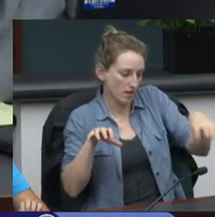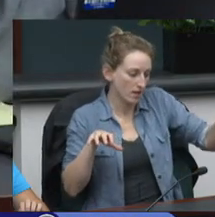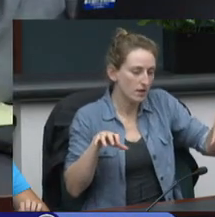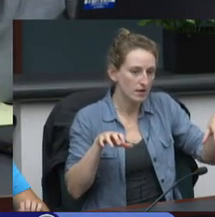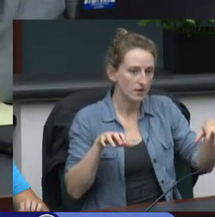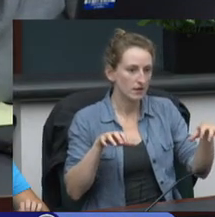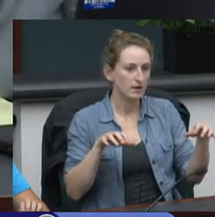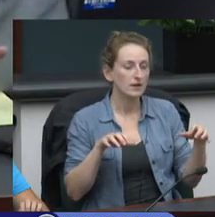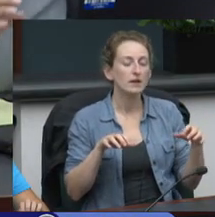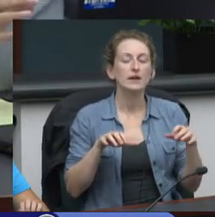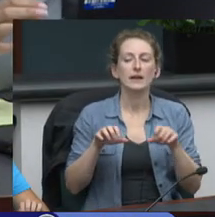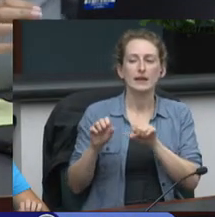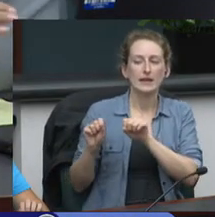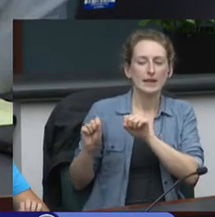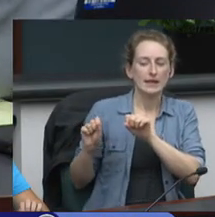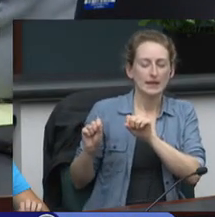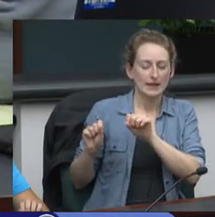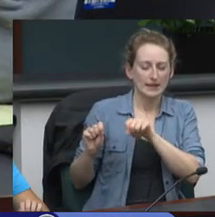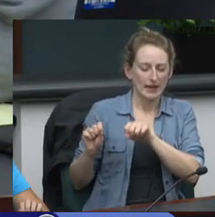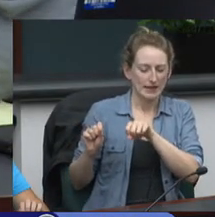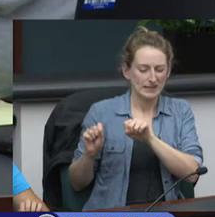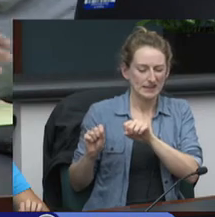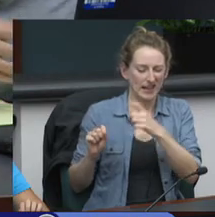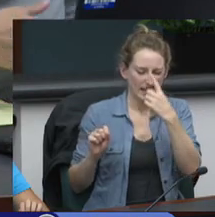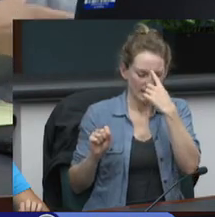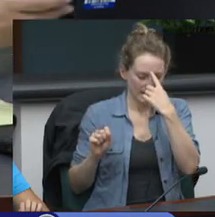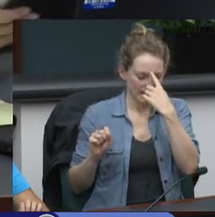mean I think that change was made let me look at the current code because I think